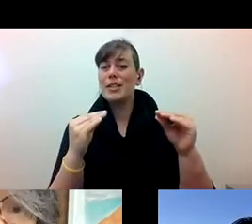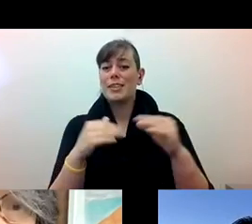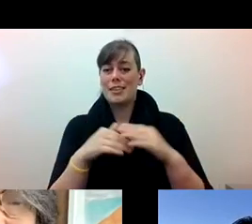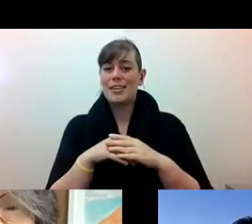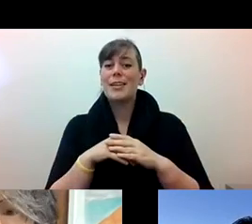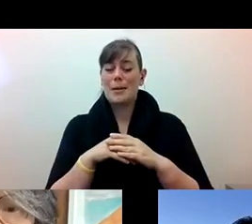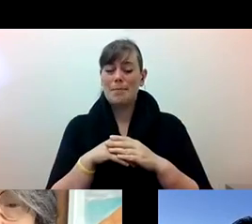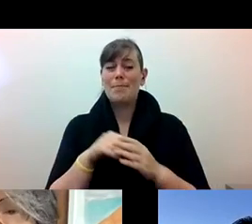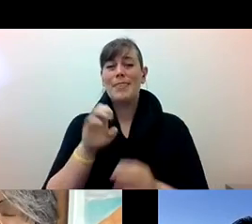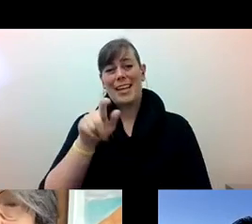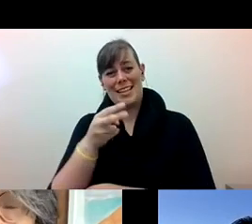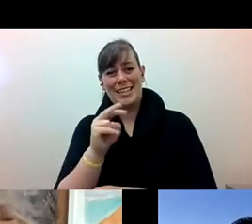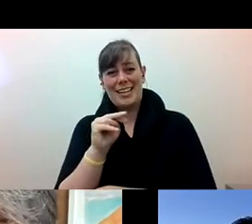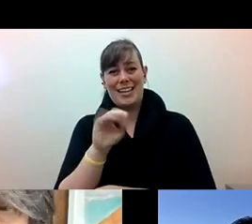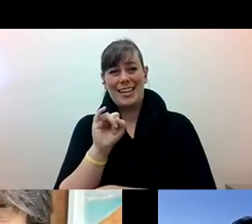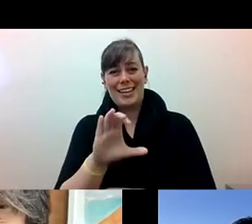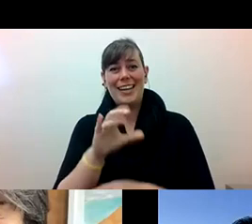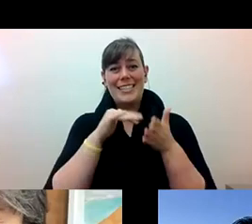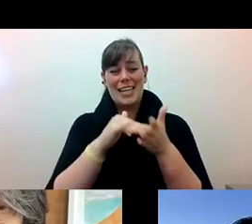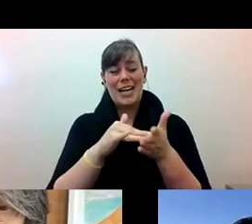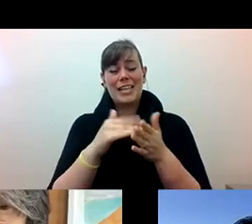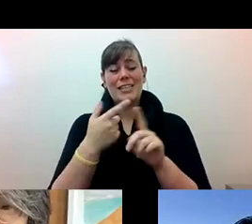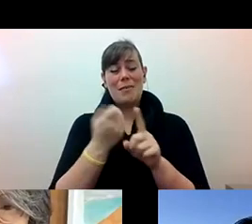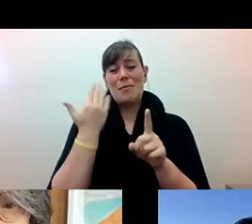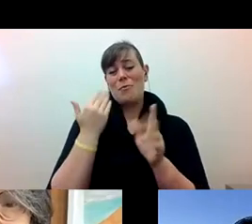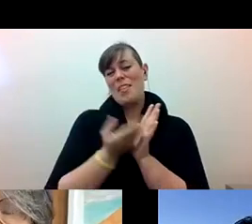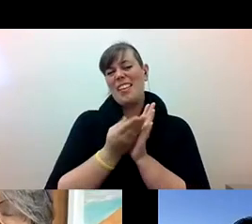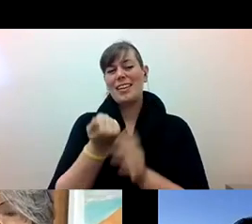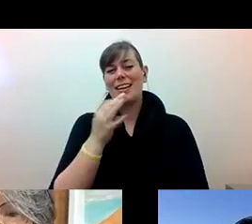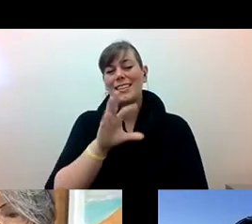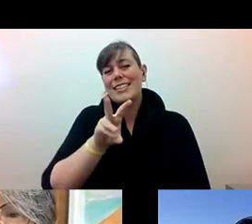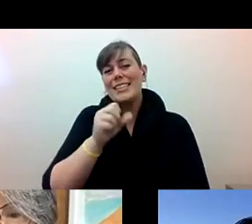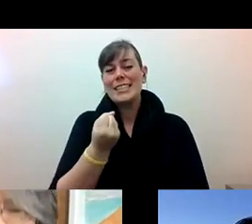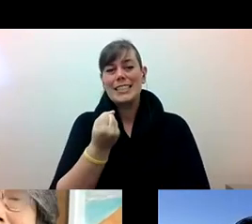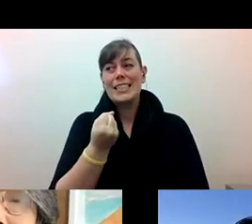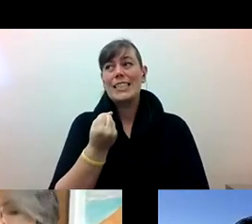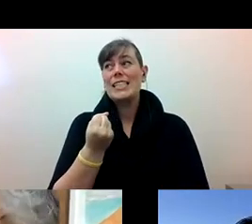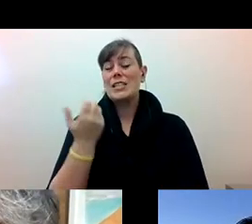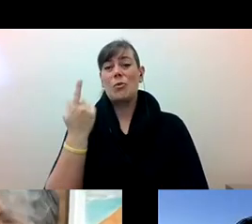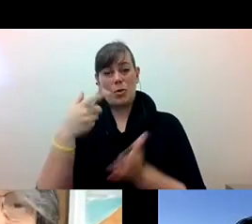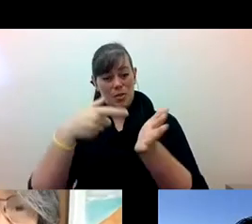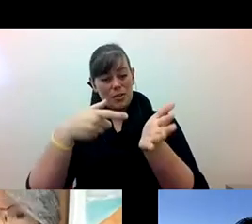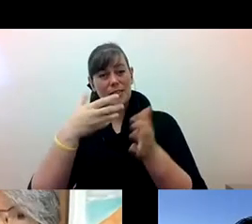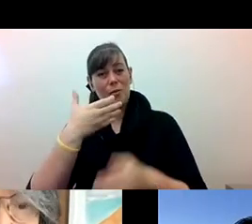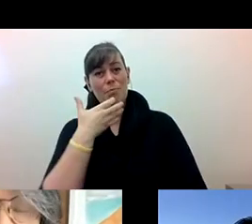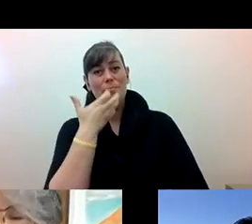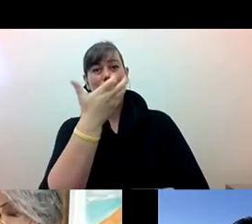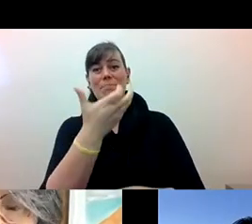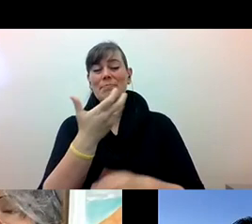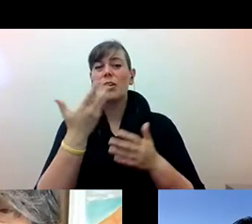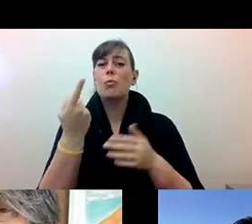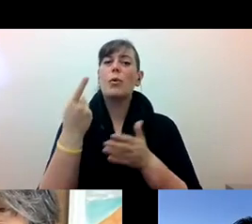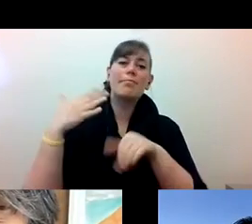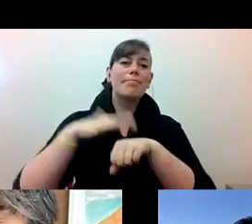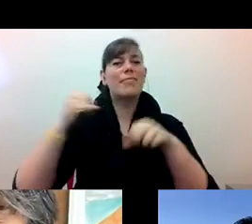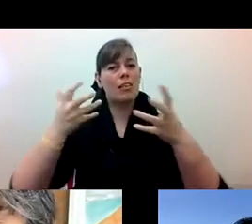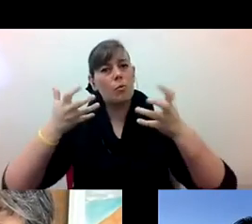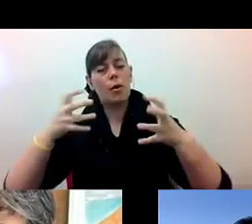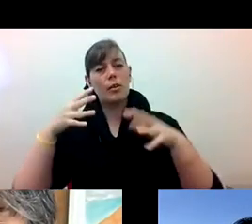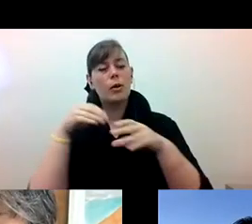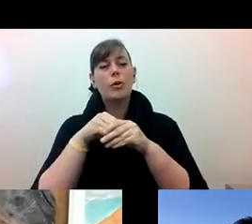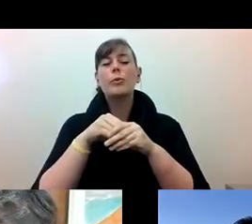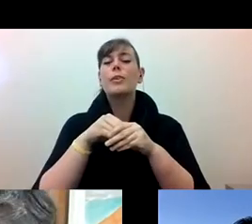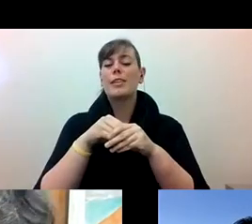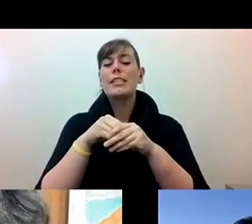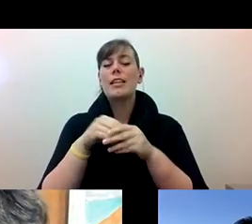Katherine Lee: Ethnic Studies in the late 1960s, was that Asian languages needed to be a part of students' education, so that they could read